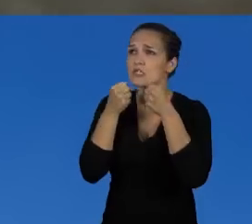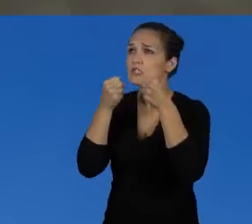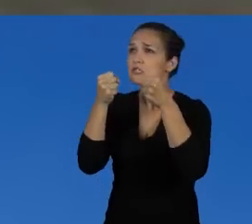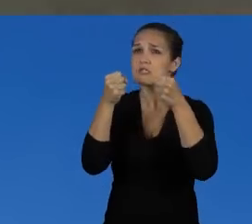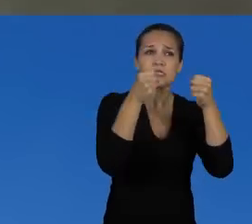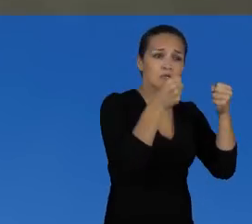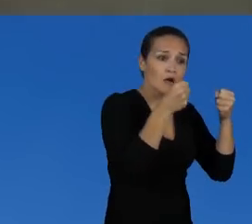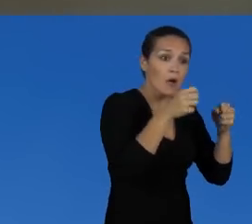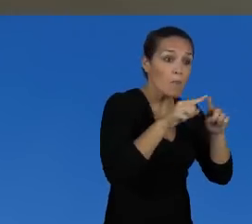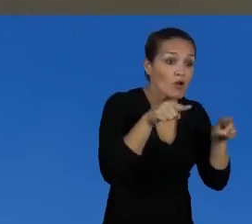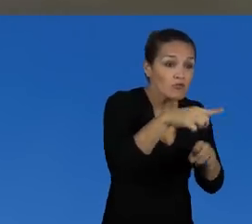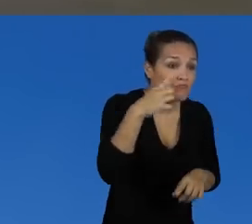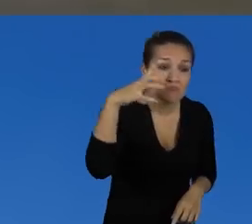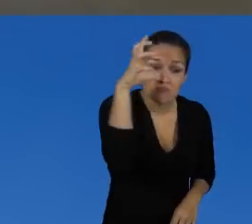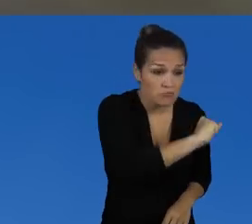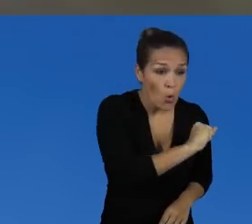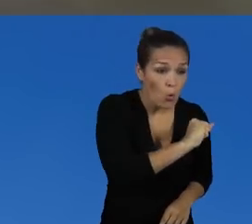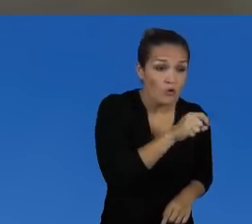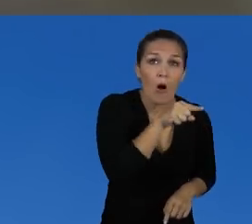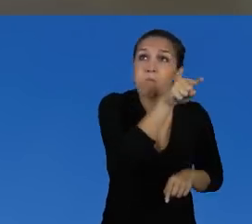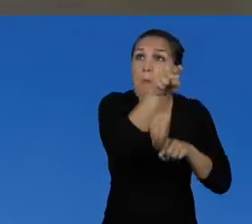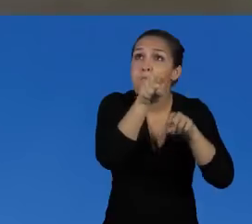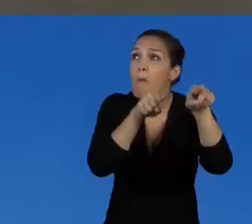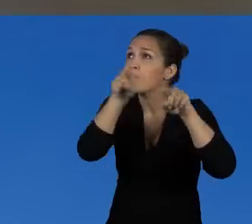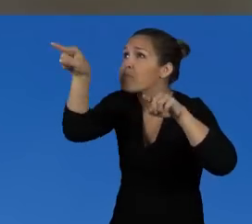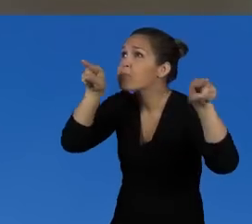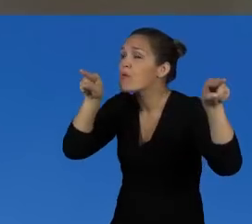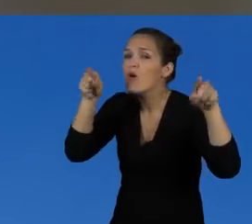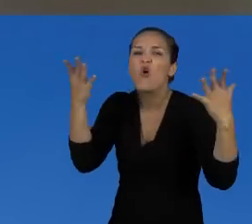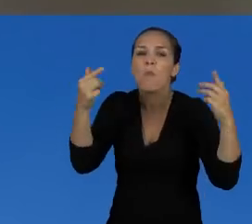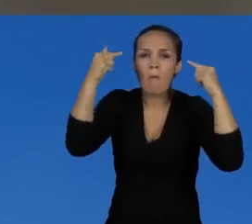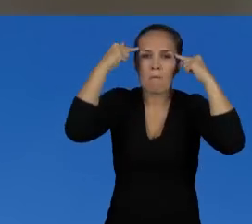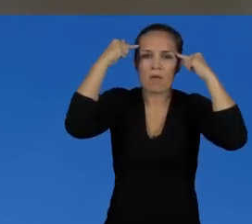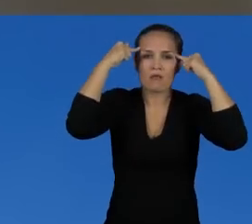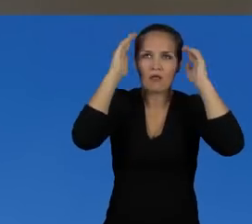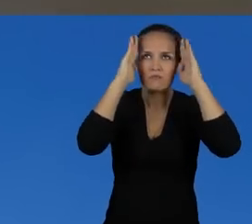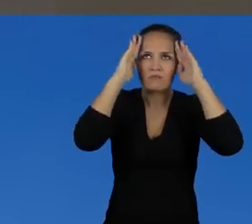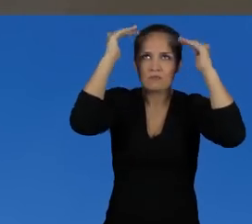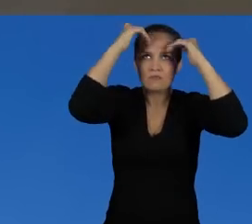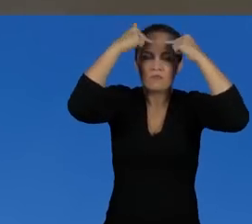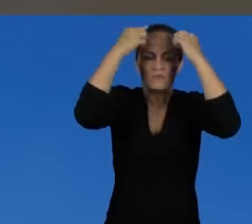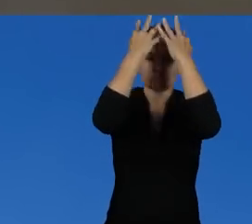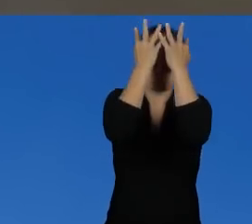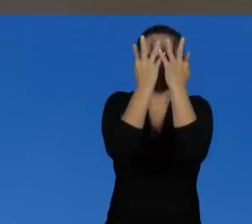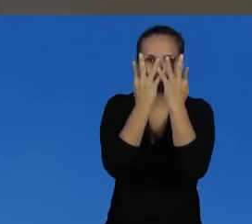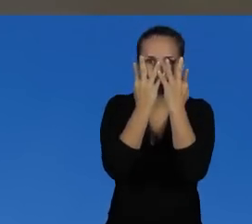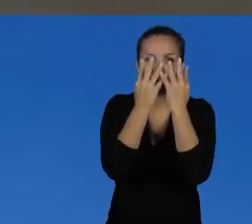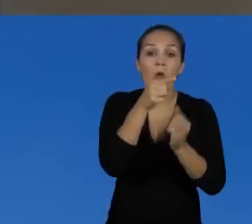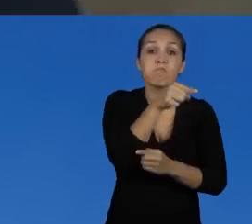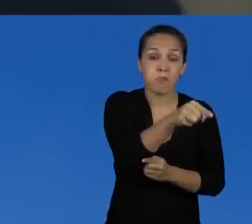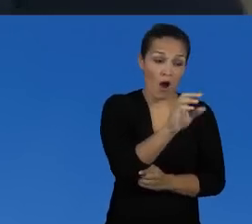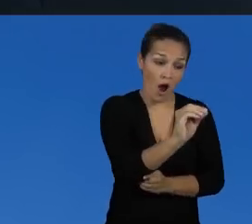that you cannot touch, see or smell. Because it is a prison designed for the mind.